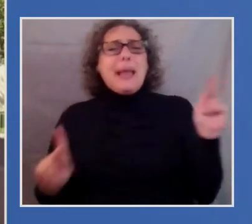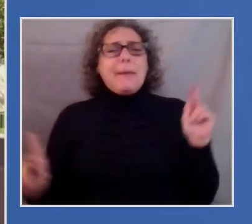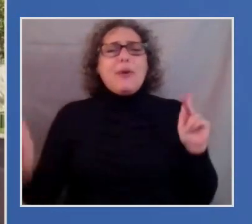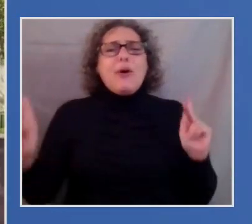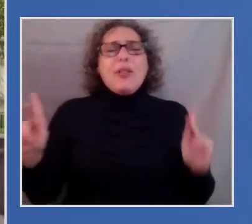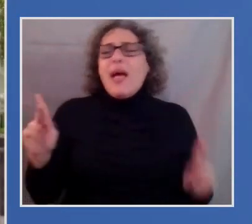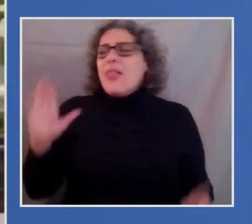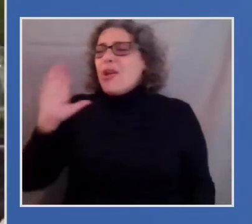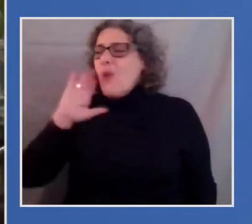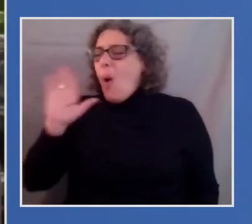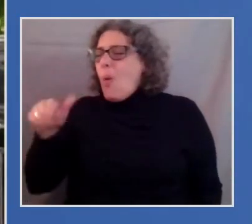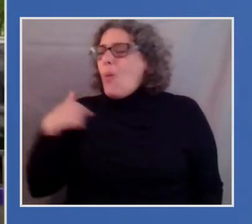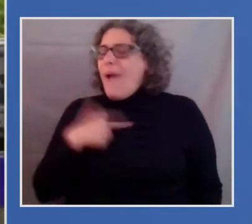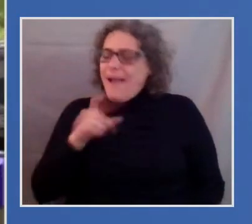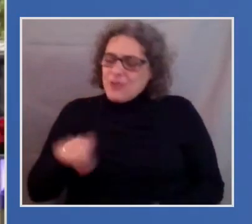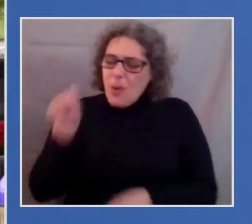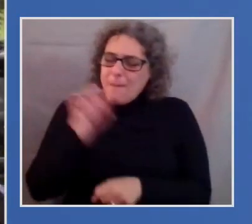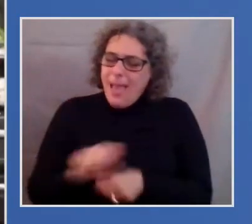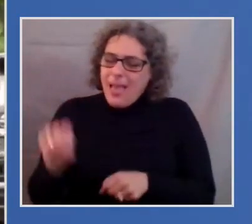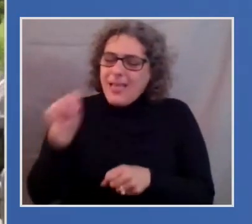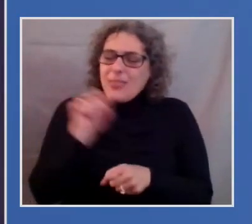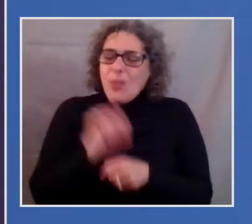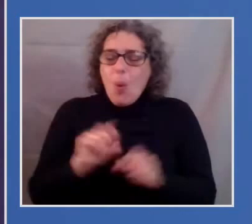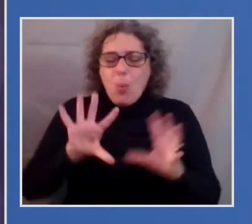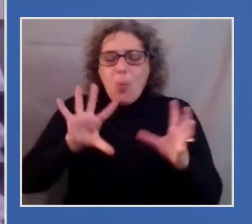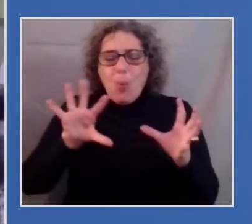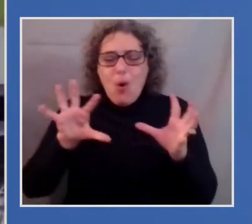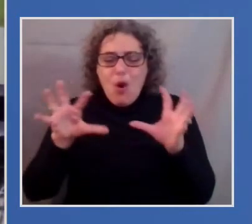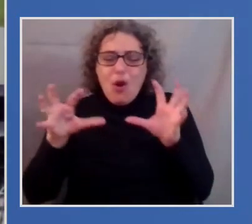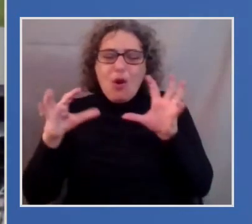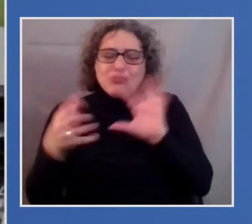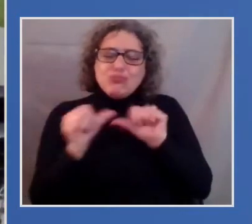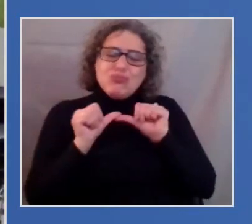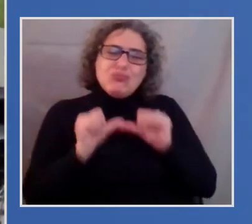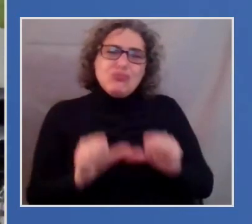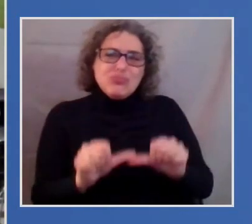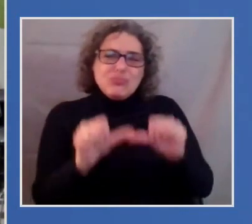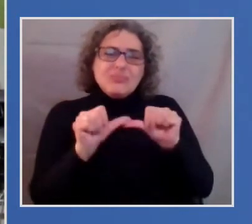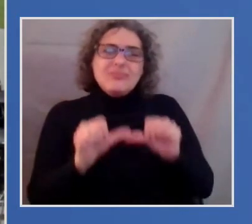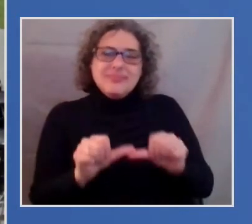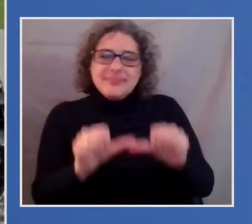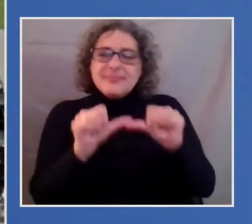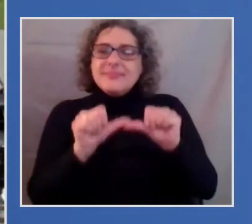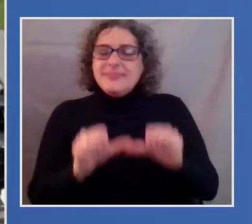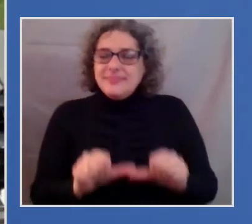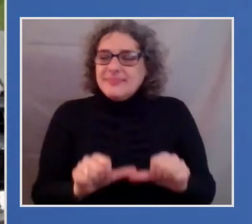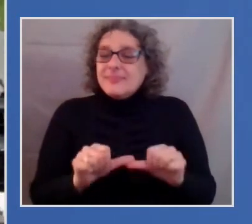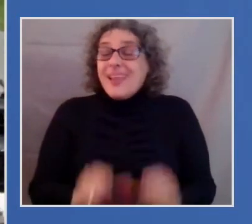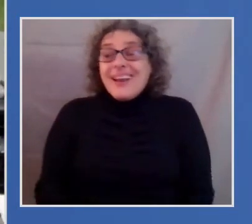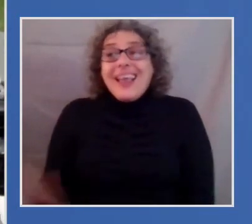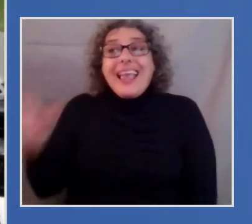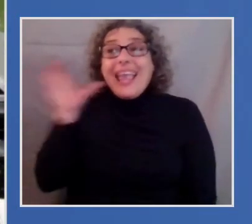SYSTEMIC RACISM AS A PROBLEM. HE WILL NOT EVEN SAY BLACK LIVES MATTER. YOU KNOW AND I KNOW BLACKLEDGE DO MATTER AND SO DO OTHERS. THAT IS WHY THIS IS IN A